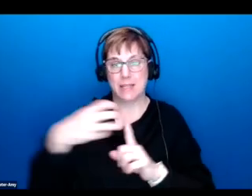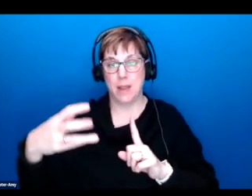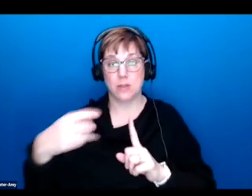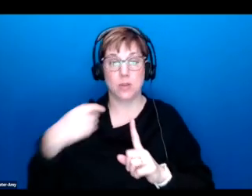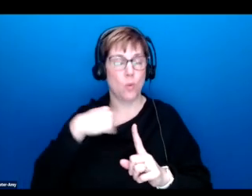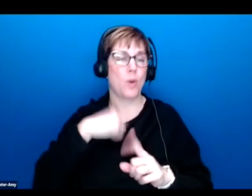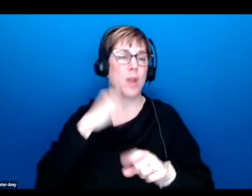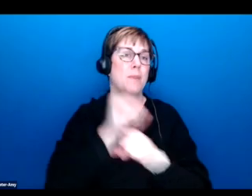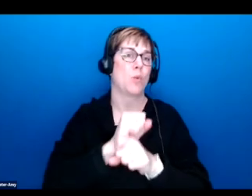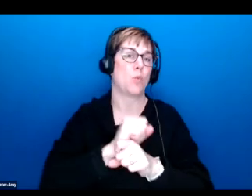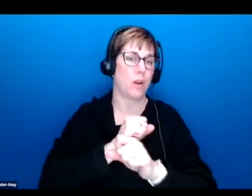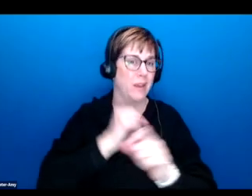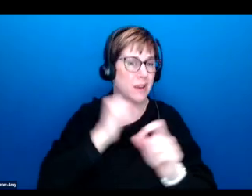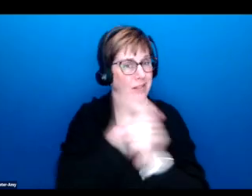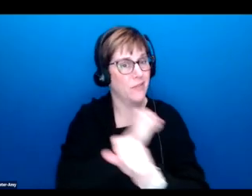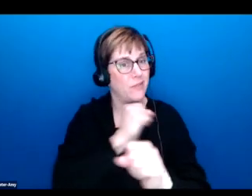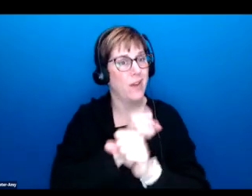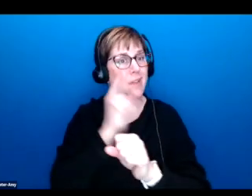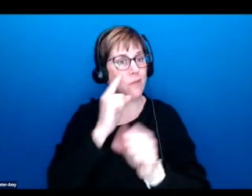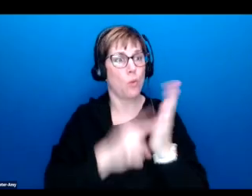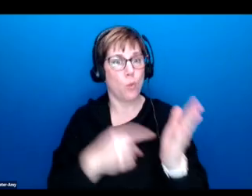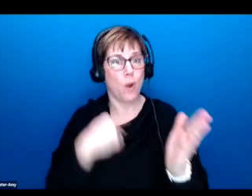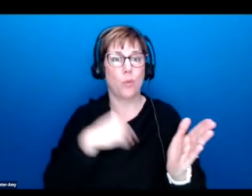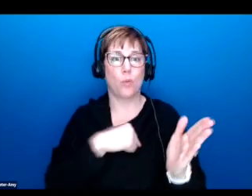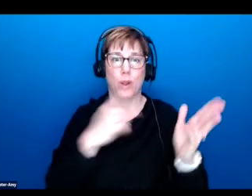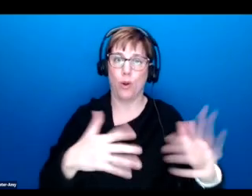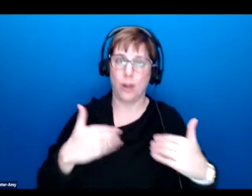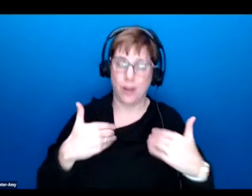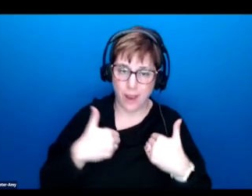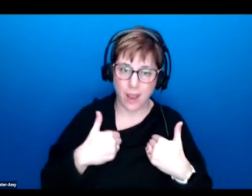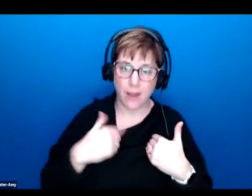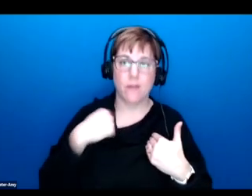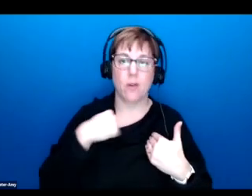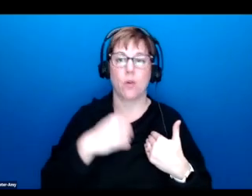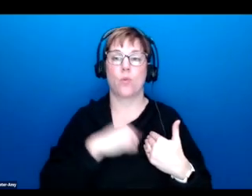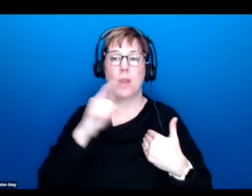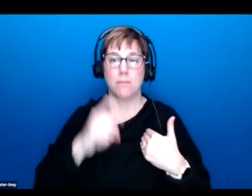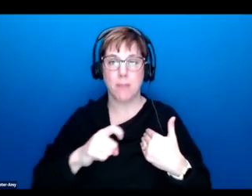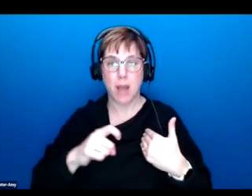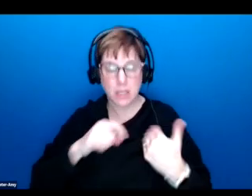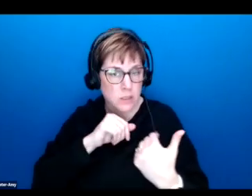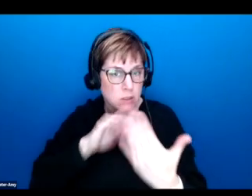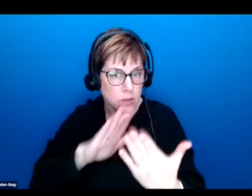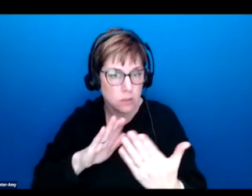to defend what we already have, we need to also be on offense to address unmet need.